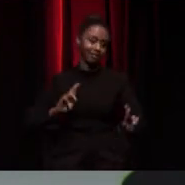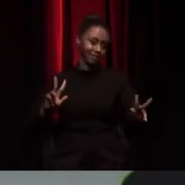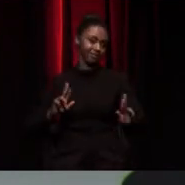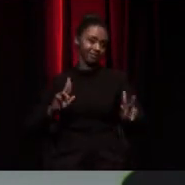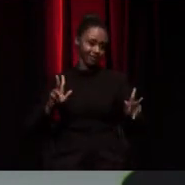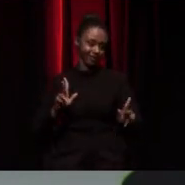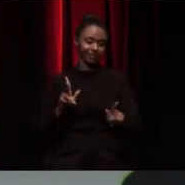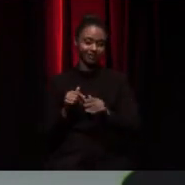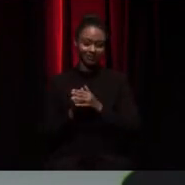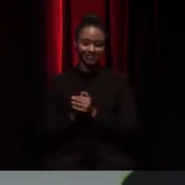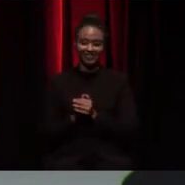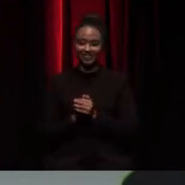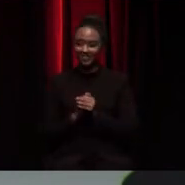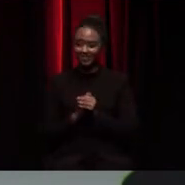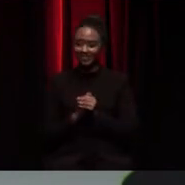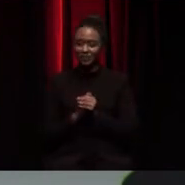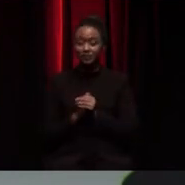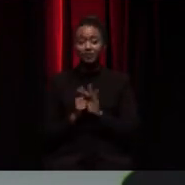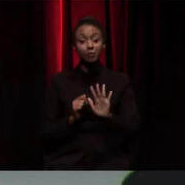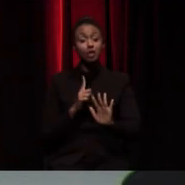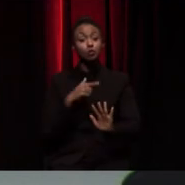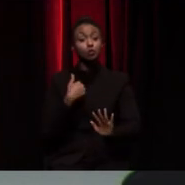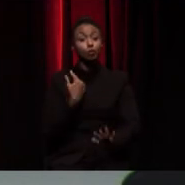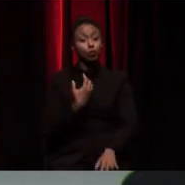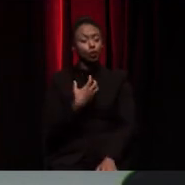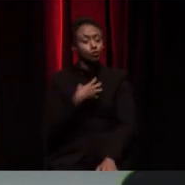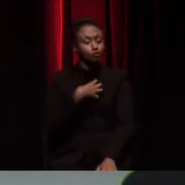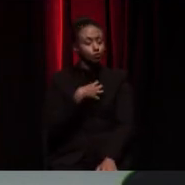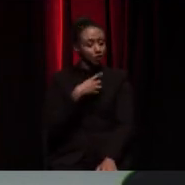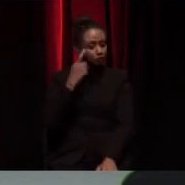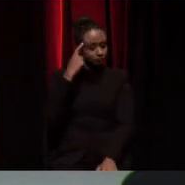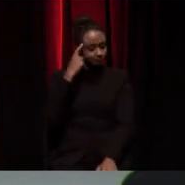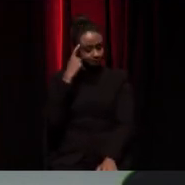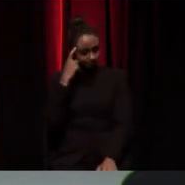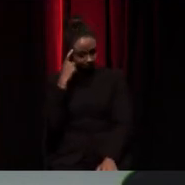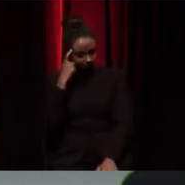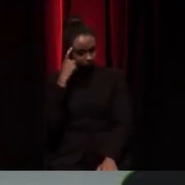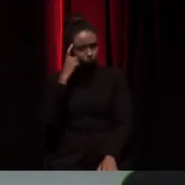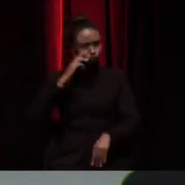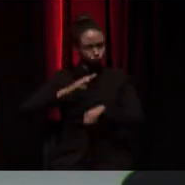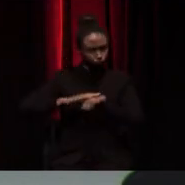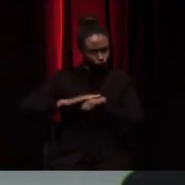The way we do branded content